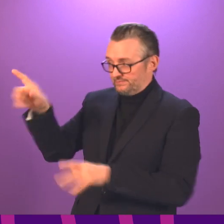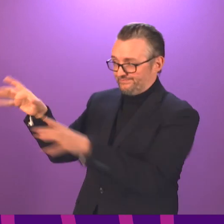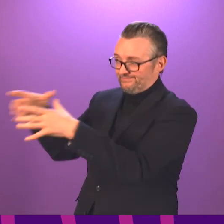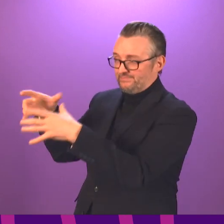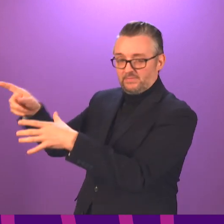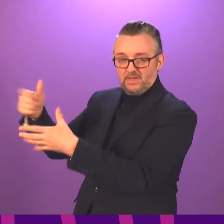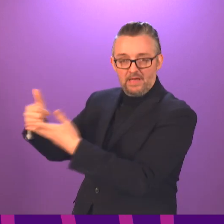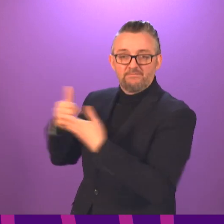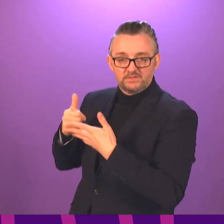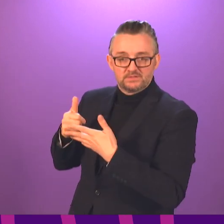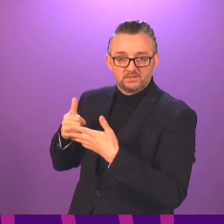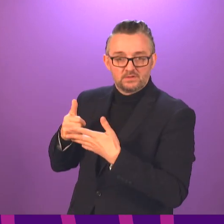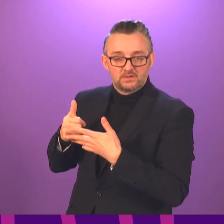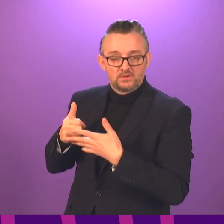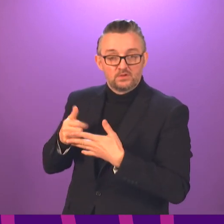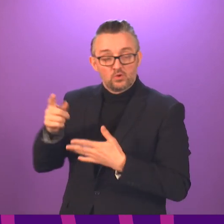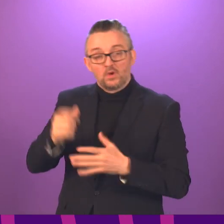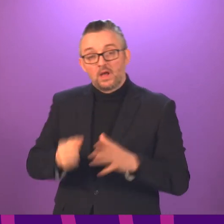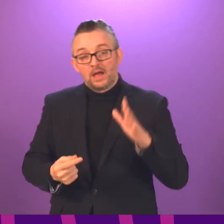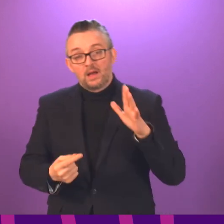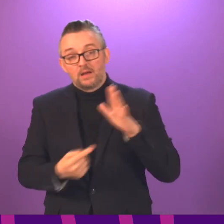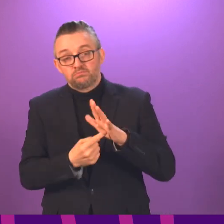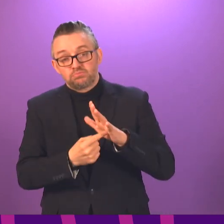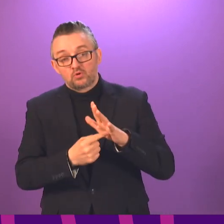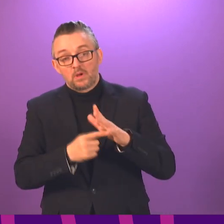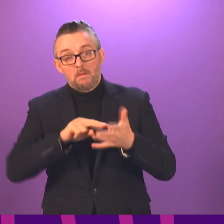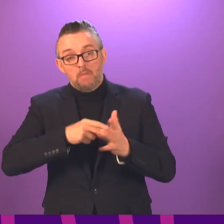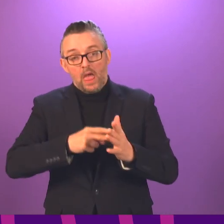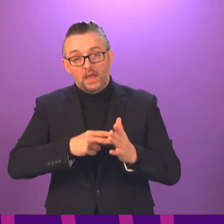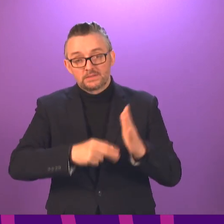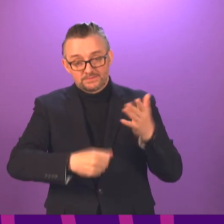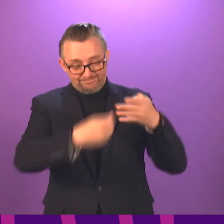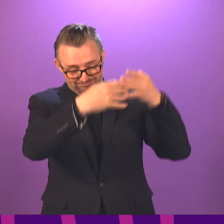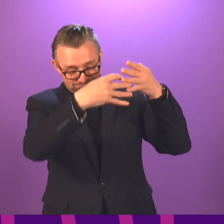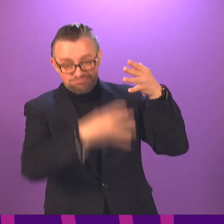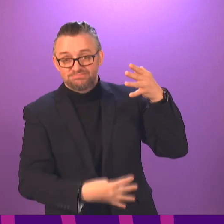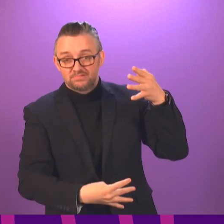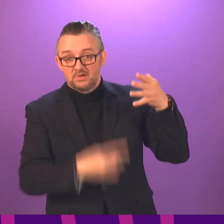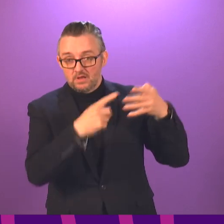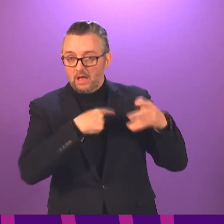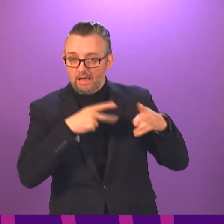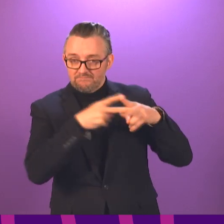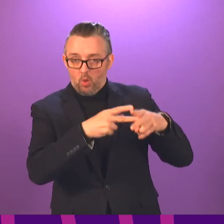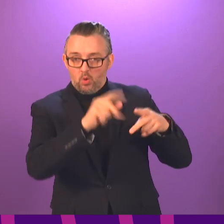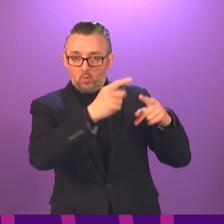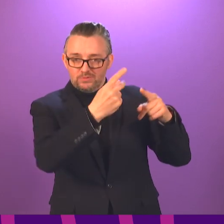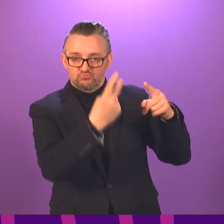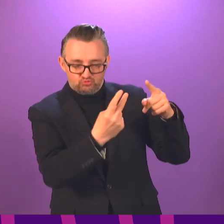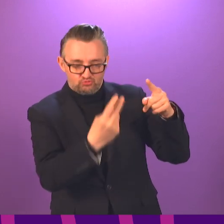are following the initial prioritisation plan which, as I have said before, we will work